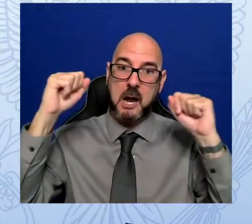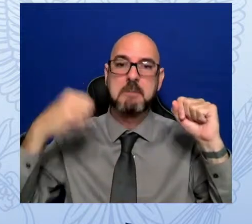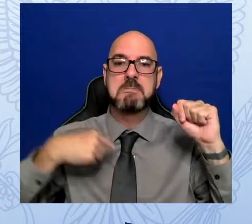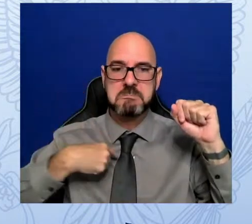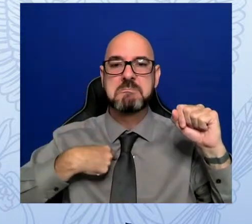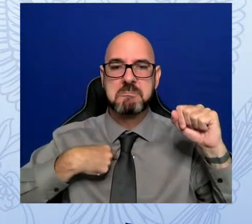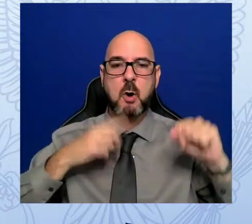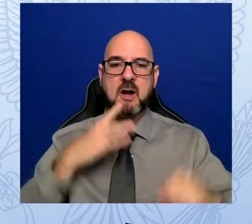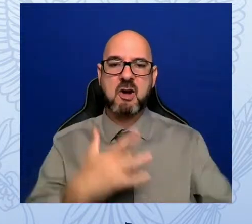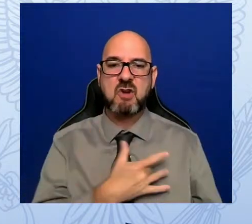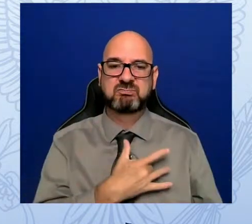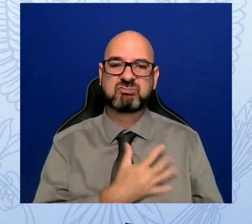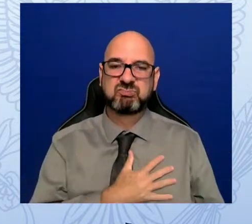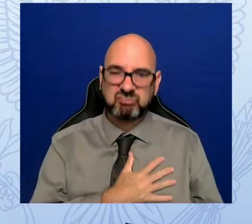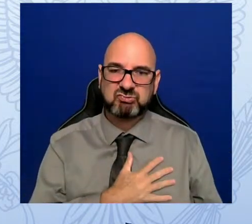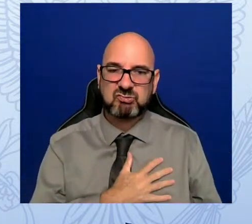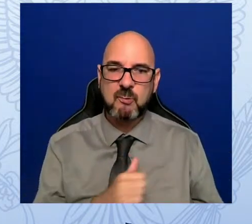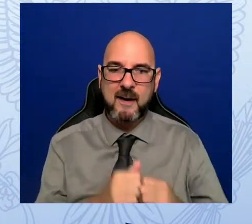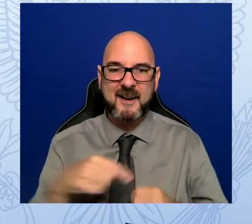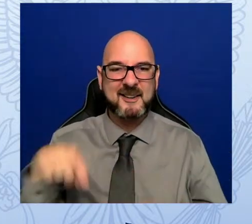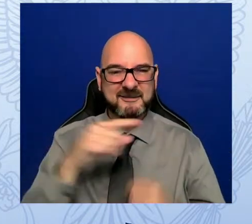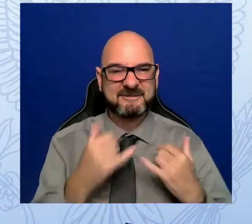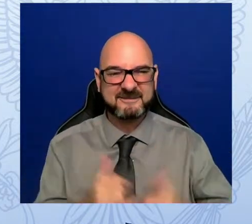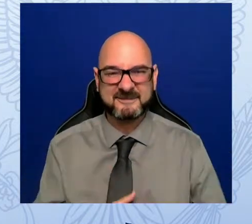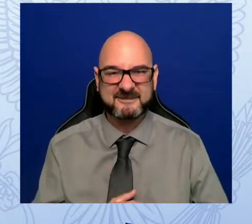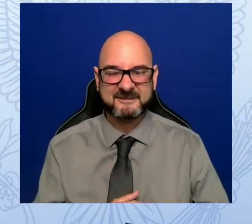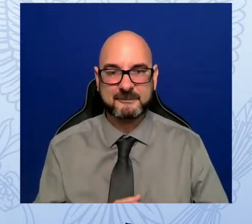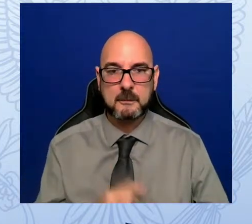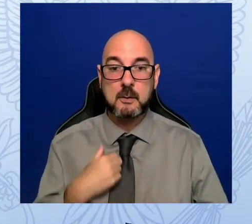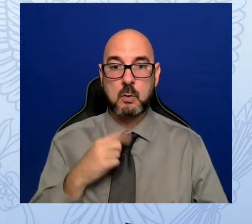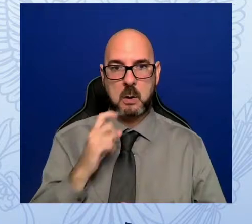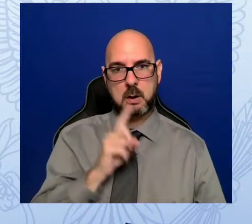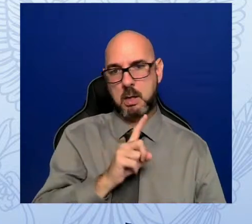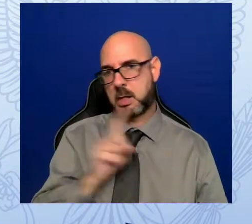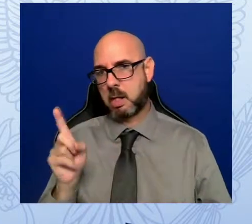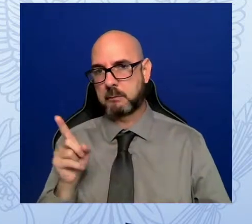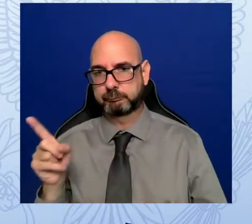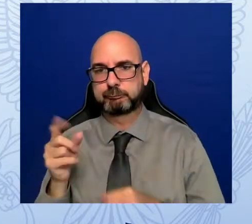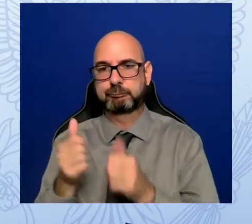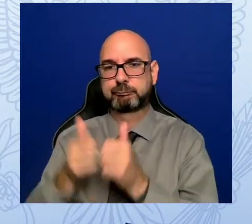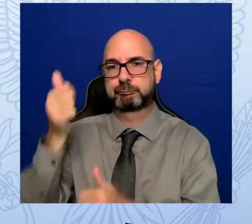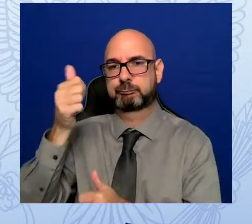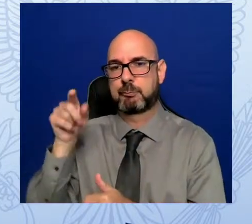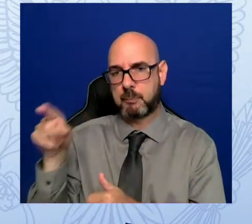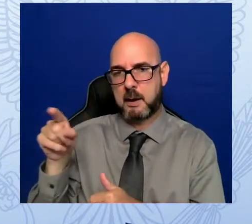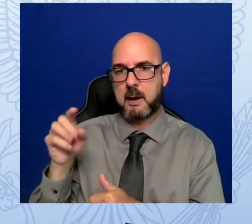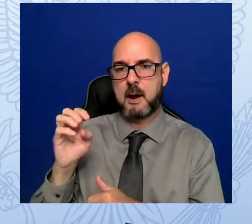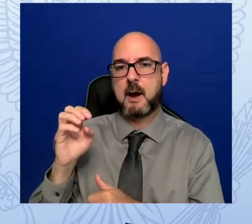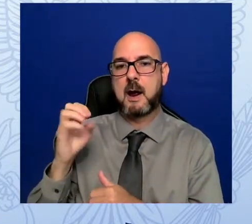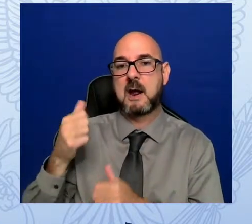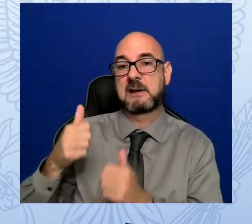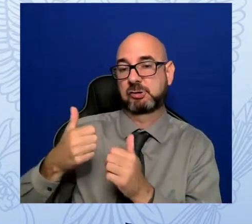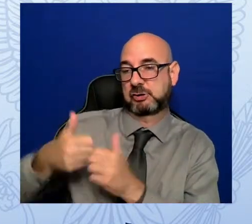So I've asked the Executive Director of Joining Forces, Sheila Casey, to read my remarks. Sheila.